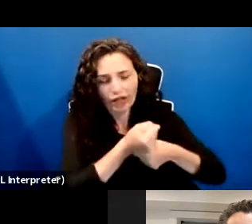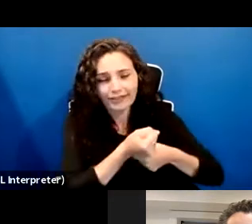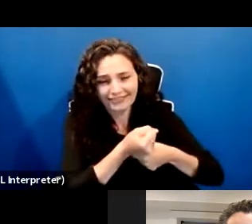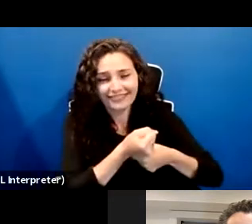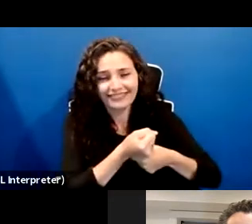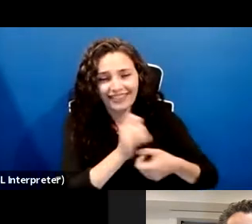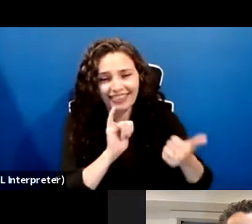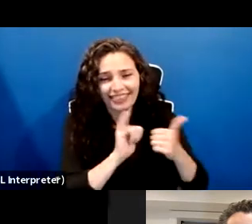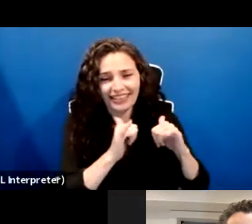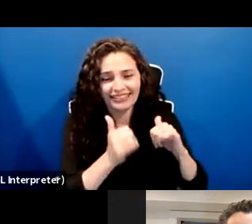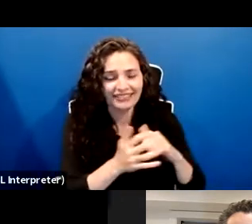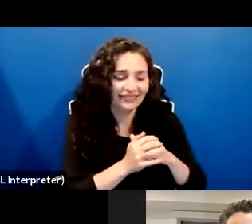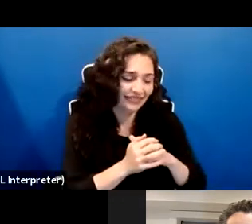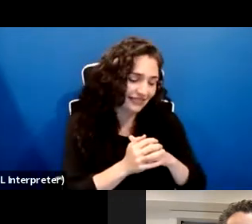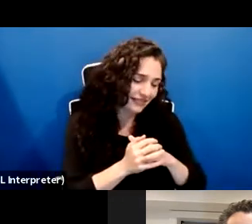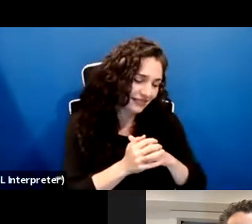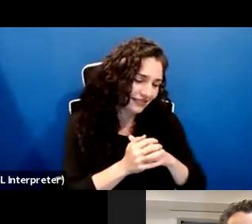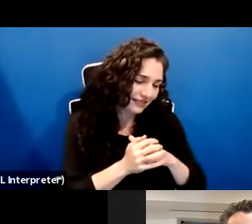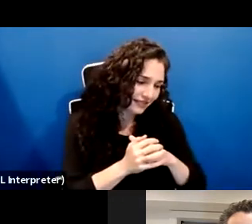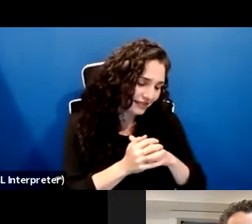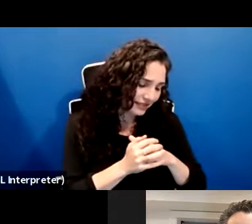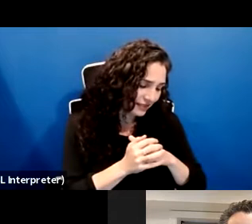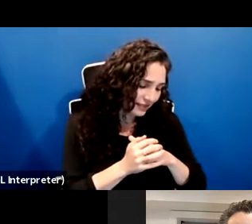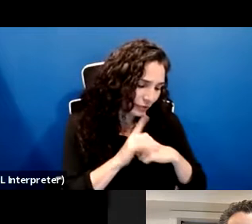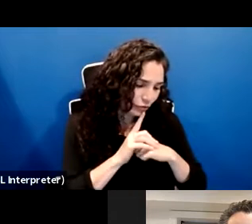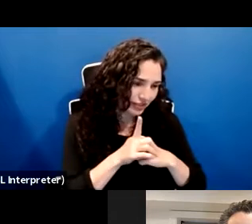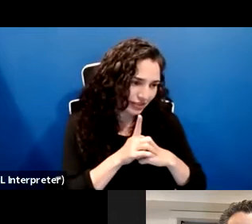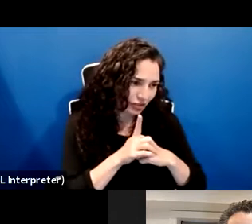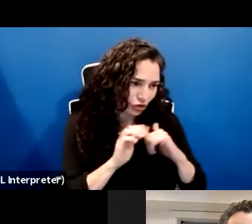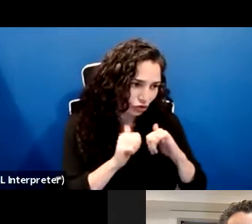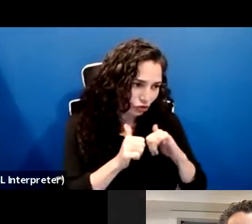how can you be as less intrusive as you can.